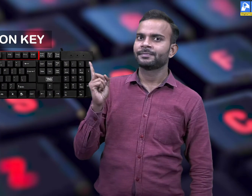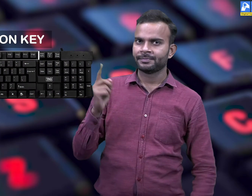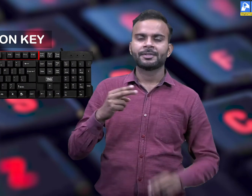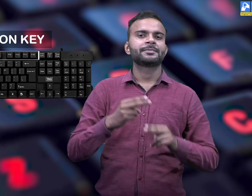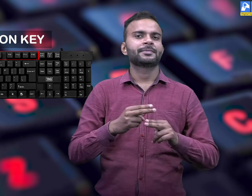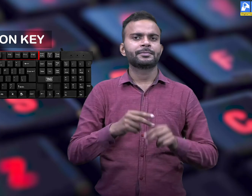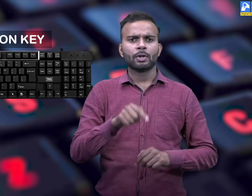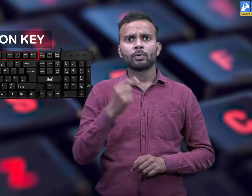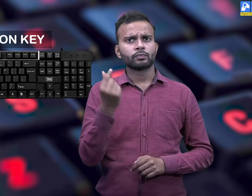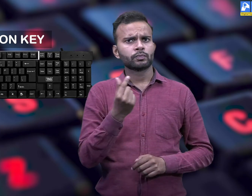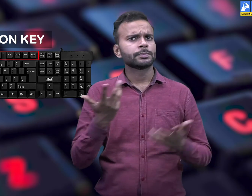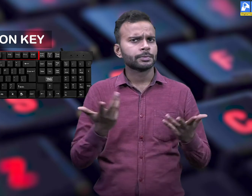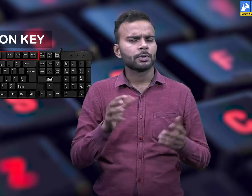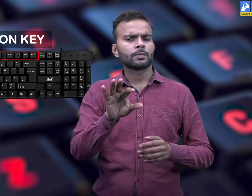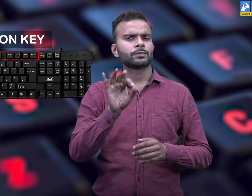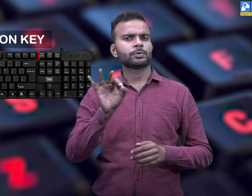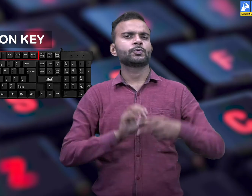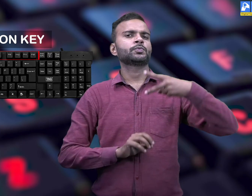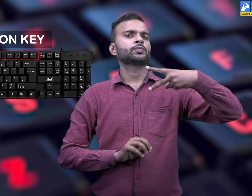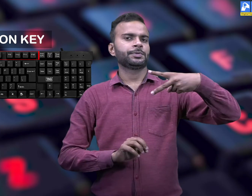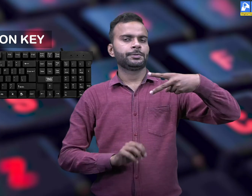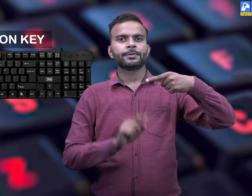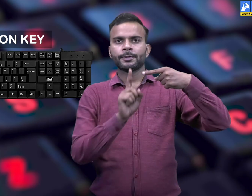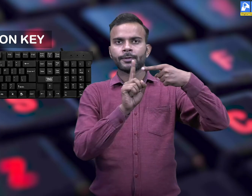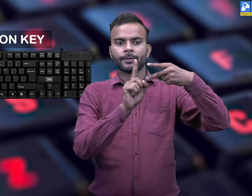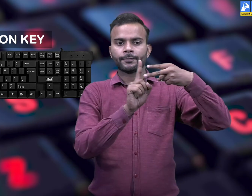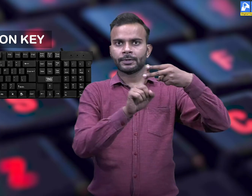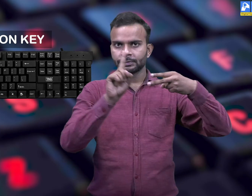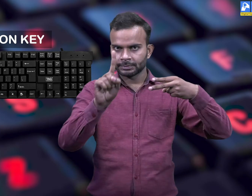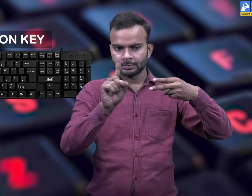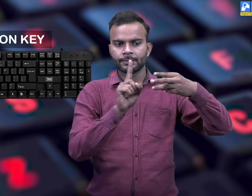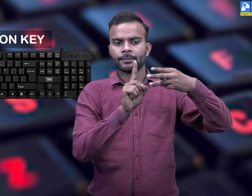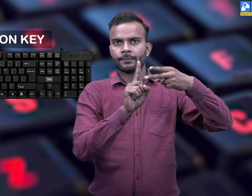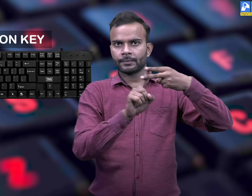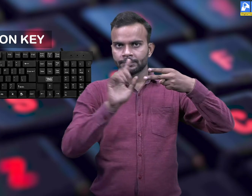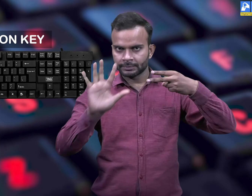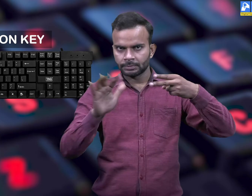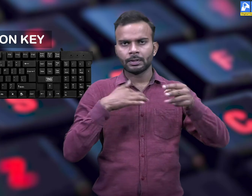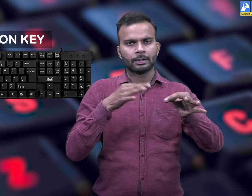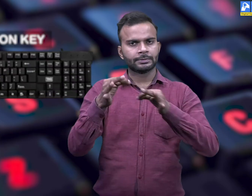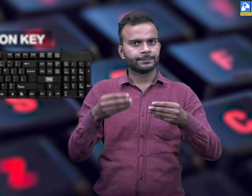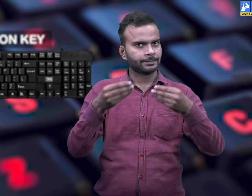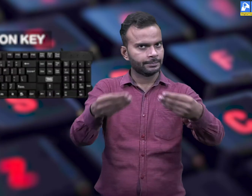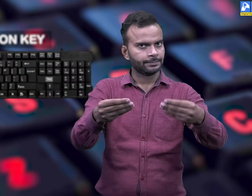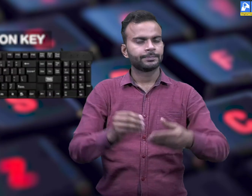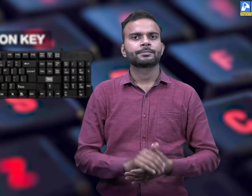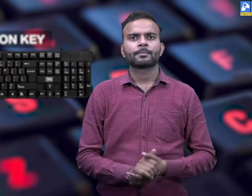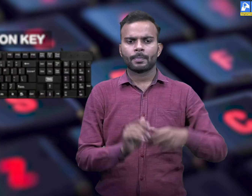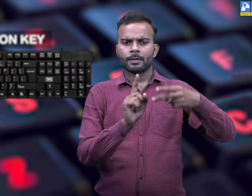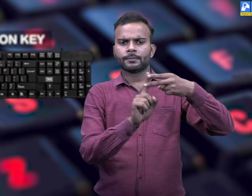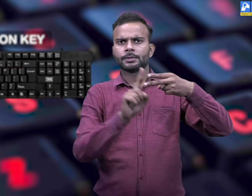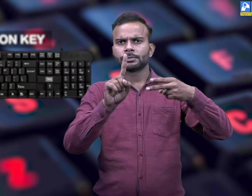What are these keys used for? Let me tell you about two function keys f1 and f5.